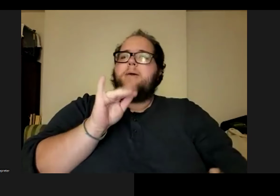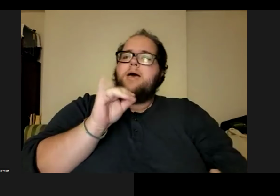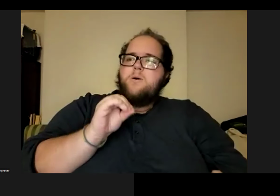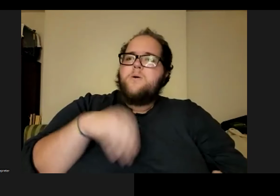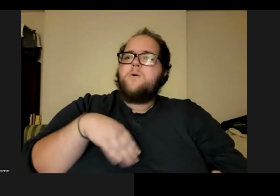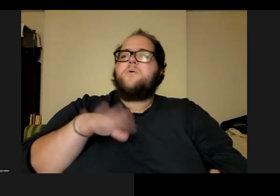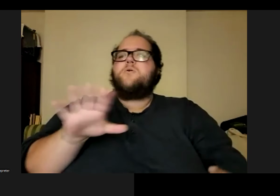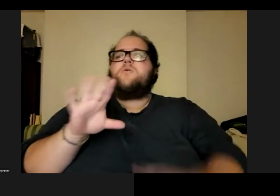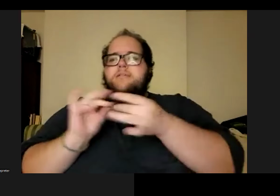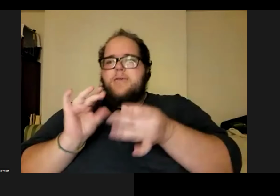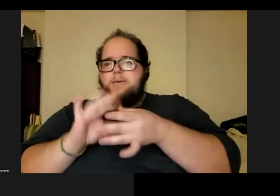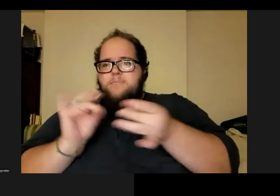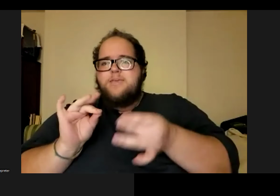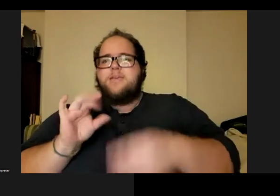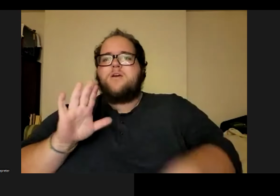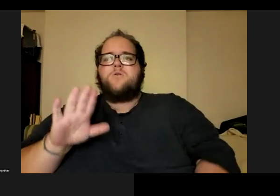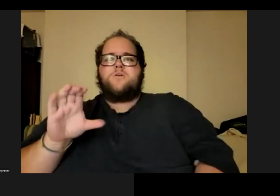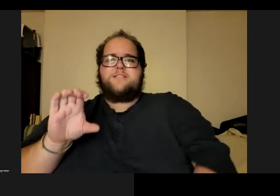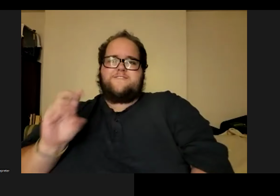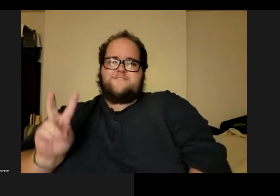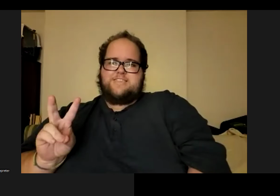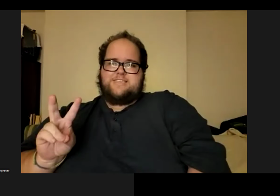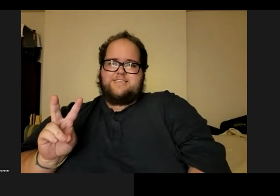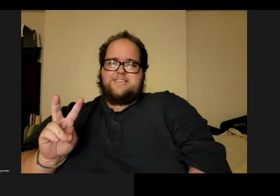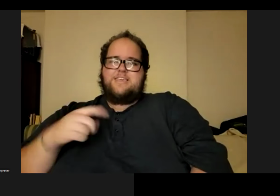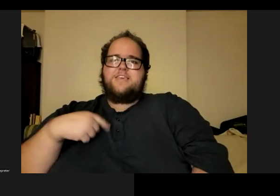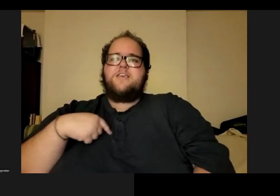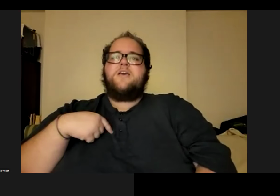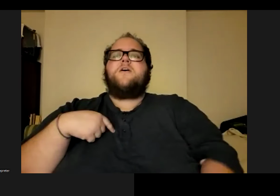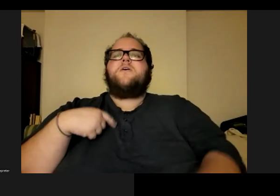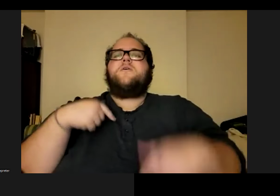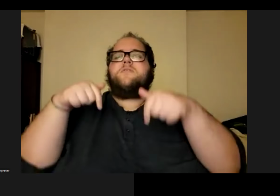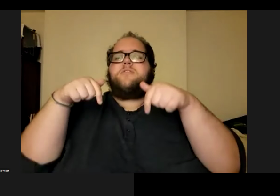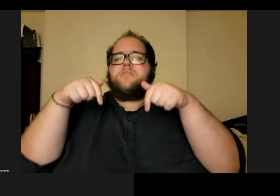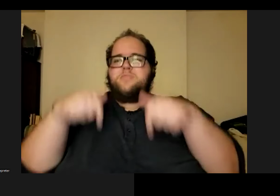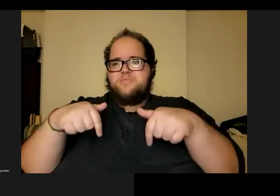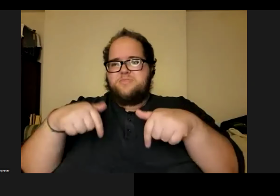And this is a series that I'm putting on for my artist residency with the New Brunswick